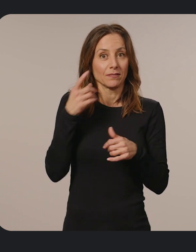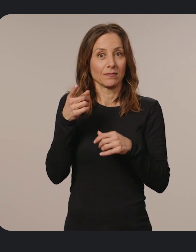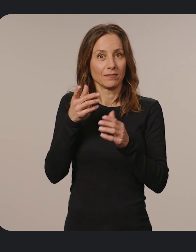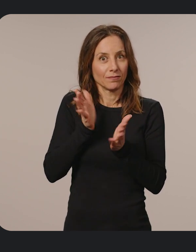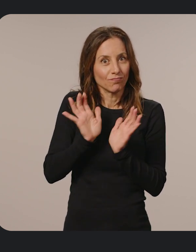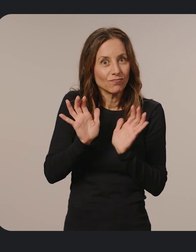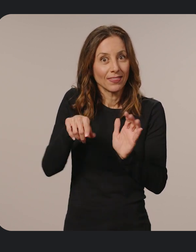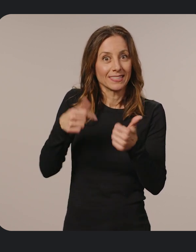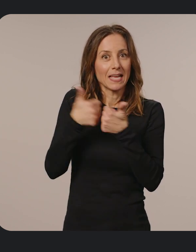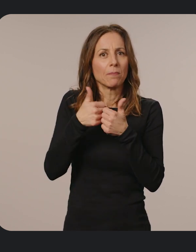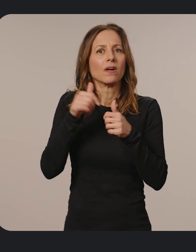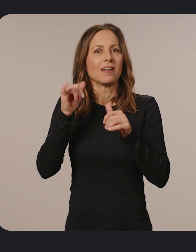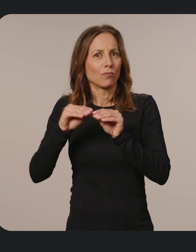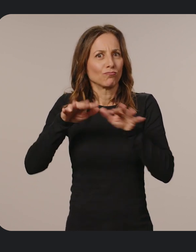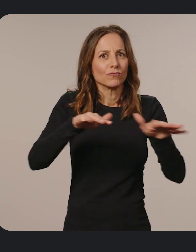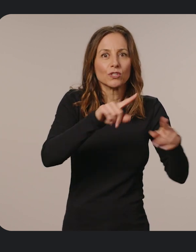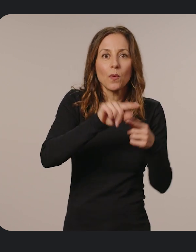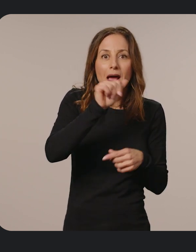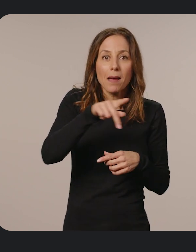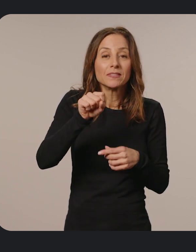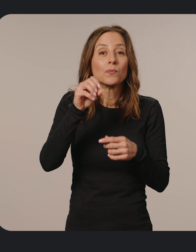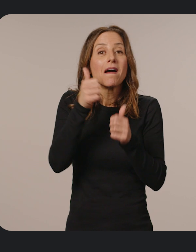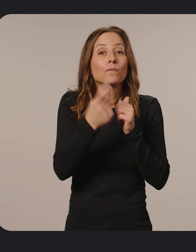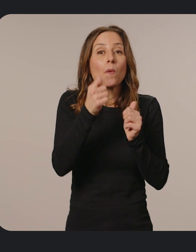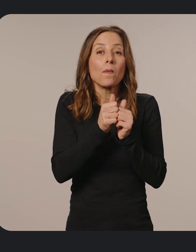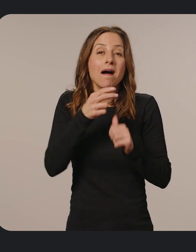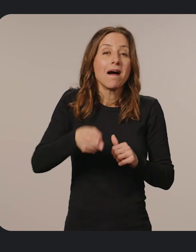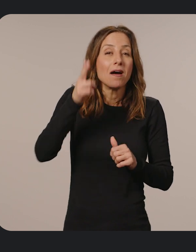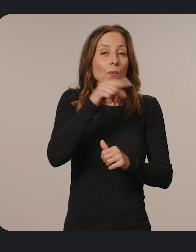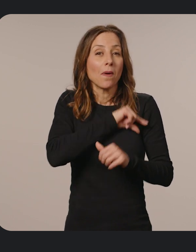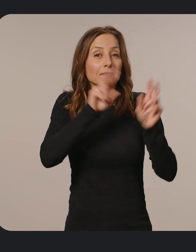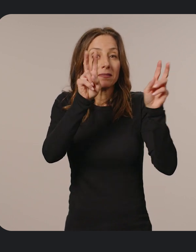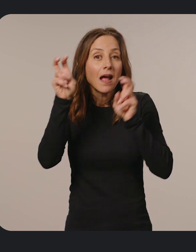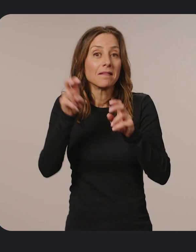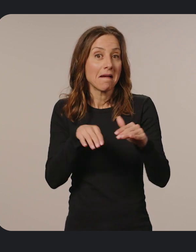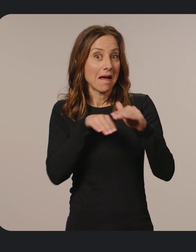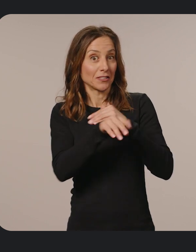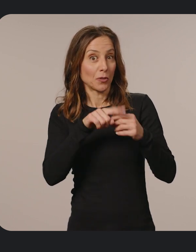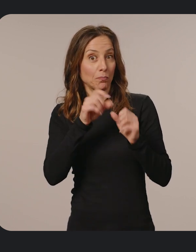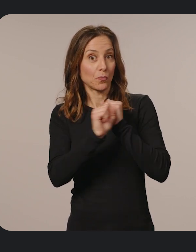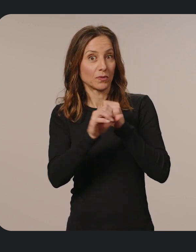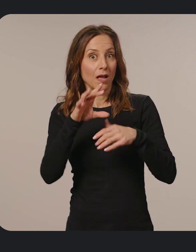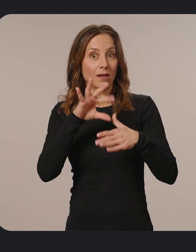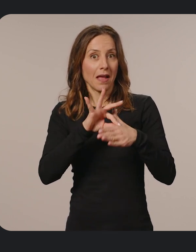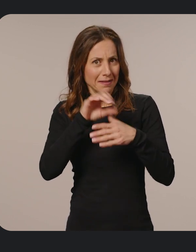are now rolling out for apps, so everyone with a high-quality title with access to promotional content